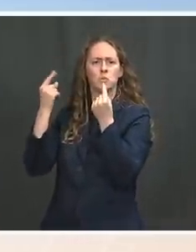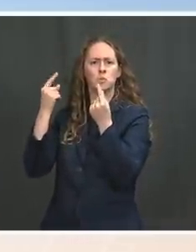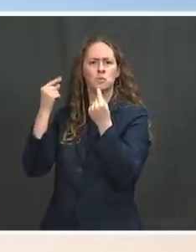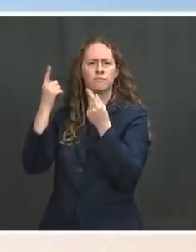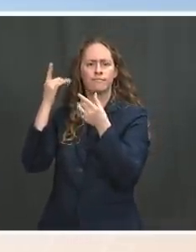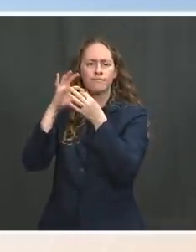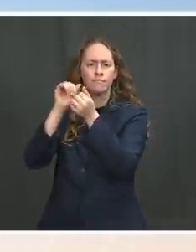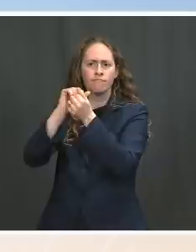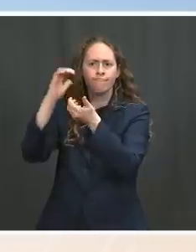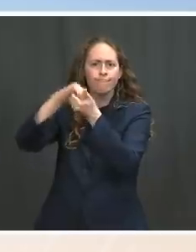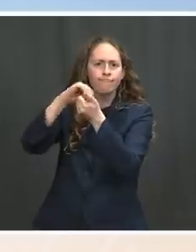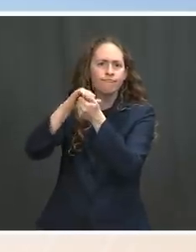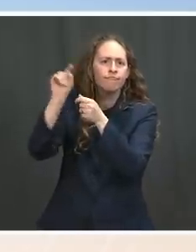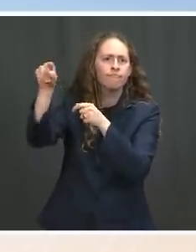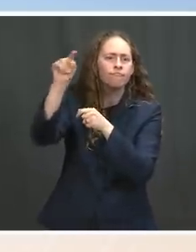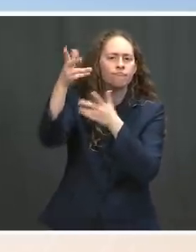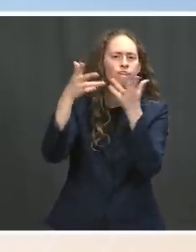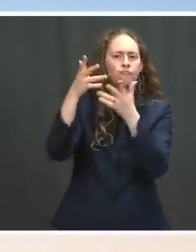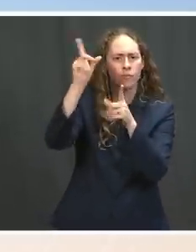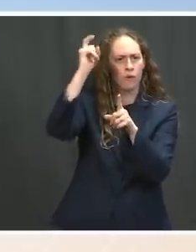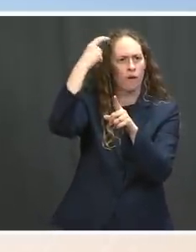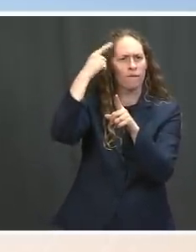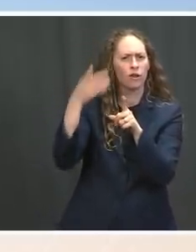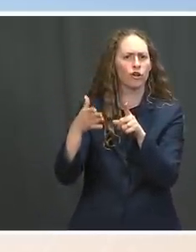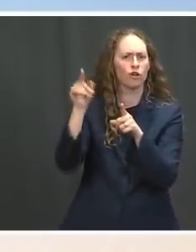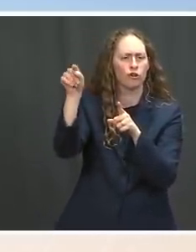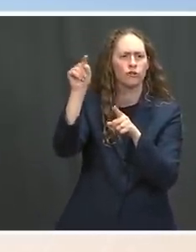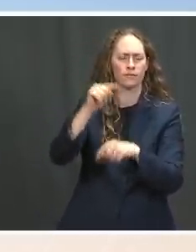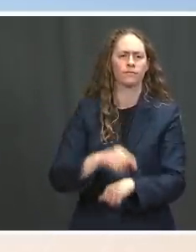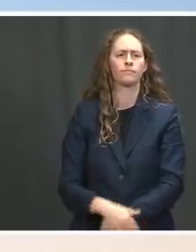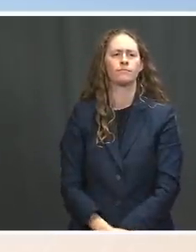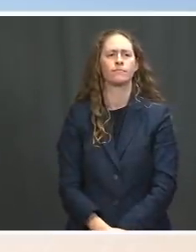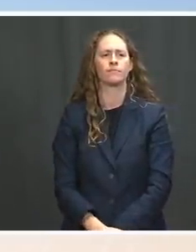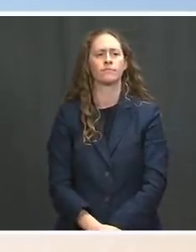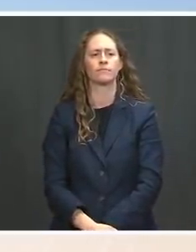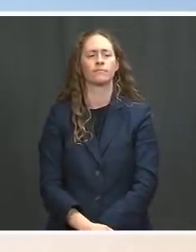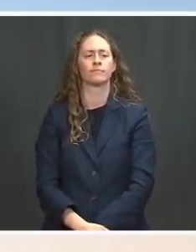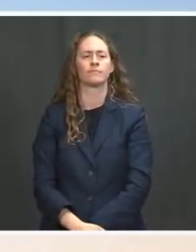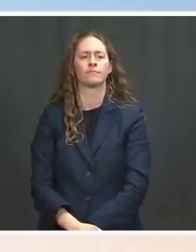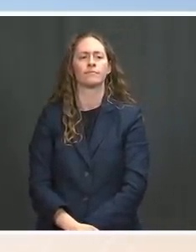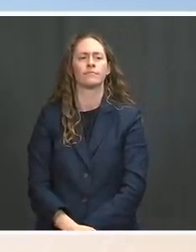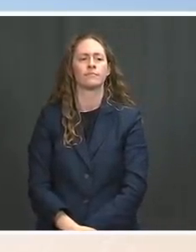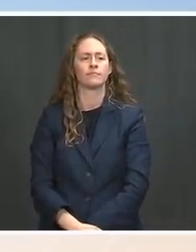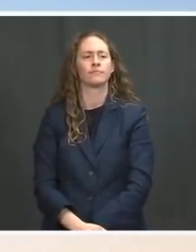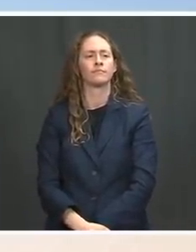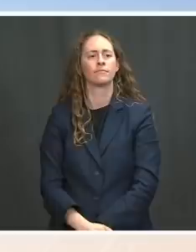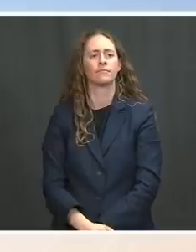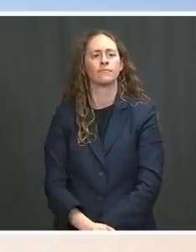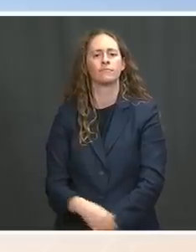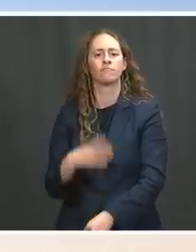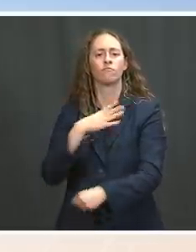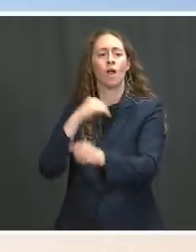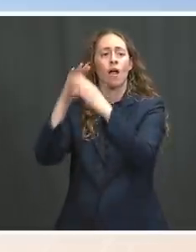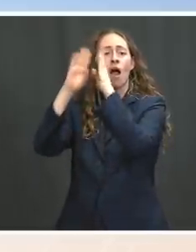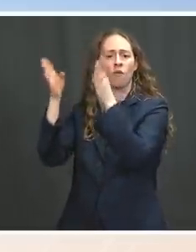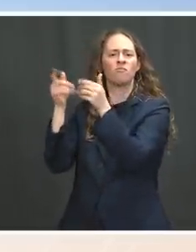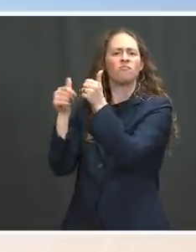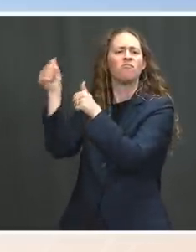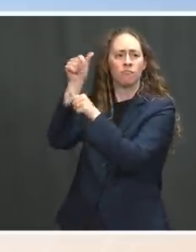Our White House Director of Intergovernmental Affairs, Julie Rodriguez, has been in contact with a range of state and local leaders to discuss the administration's response,